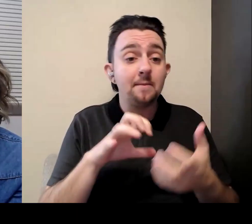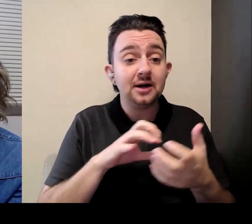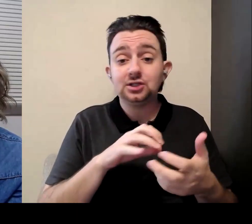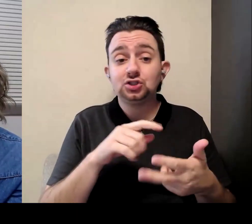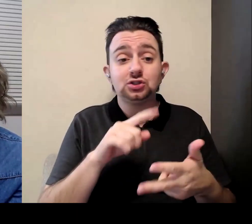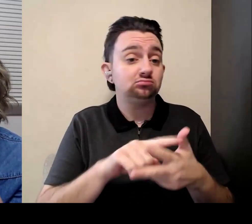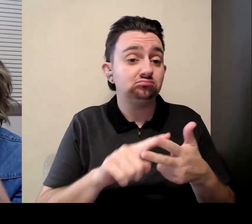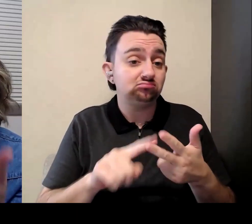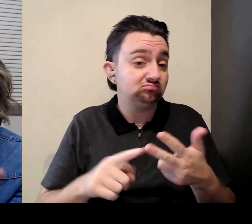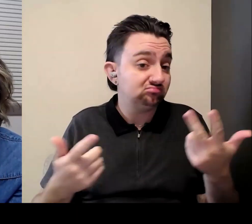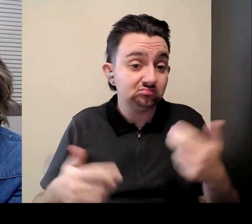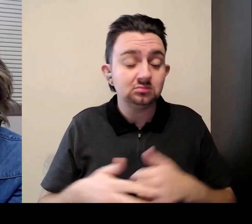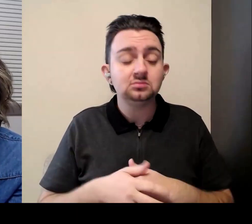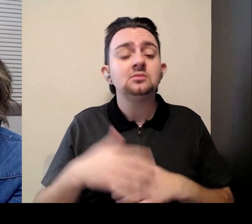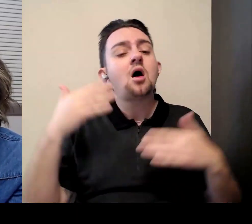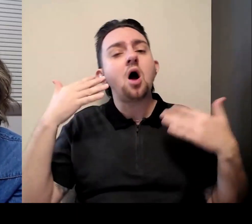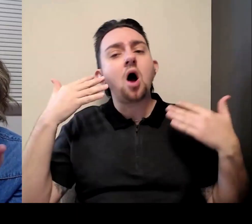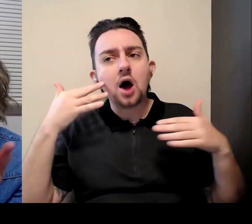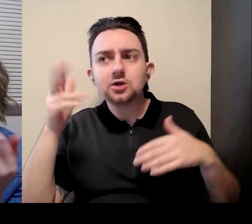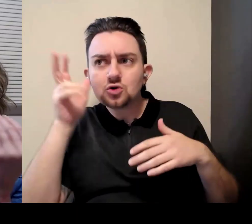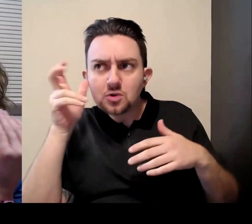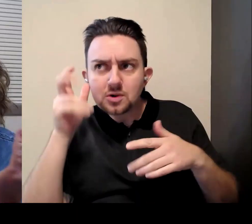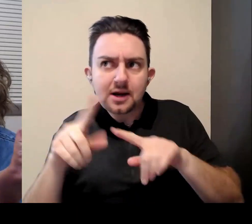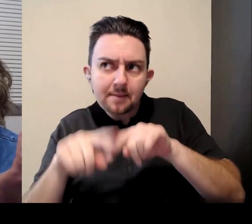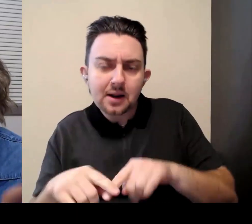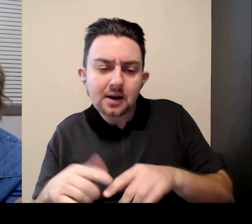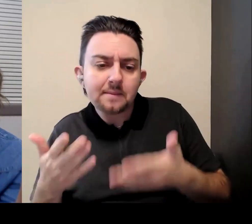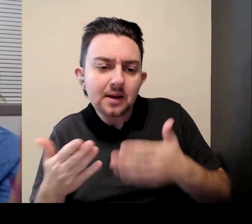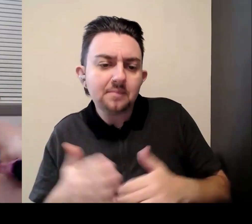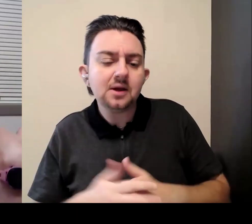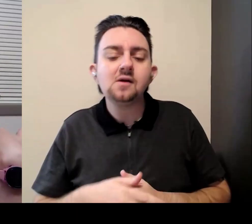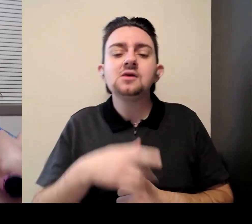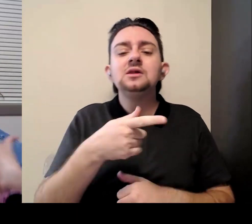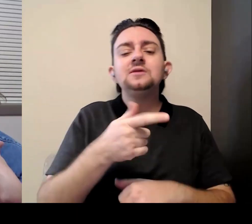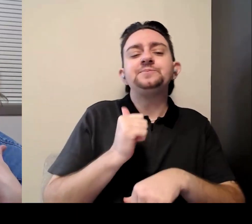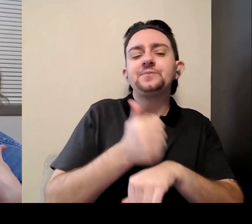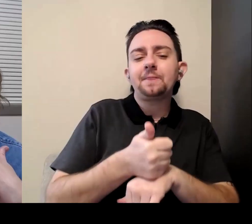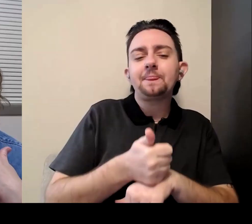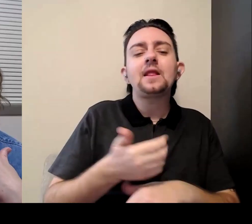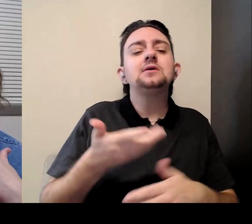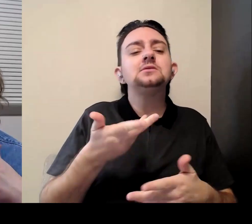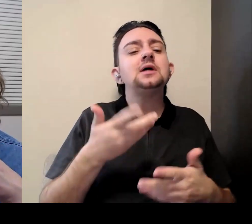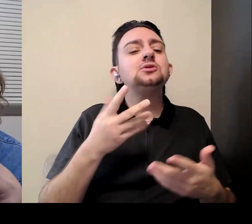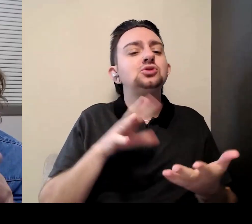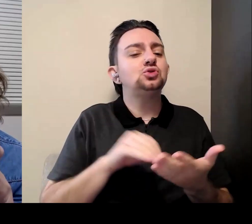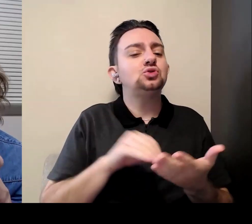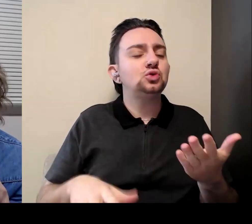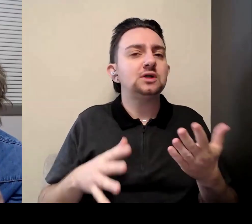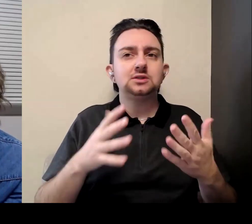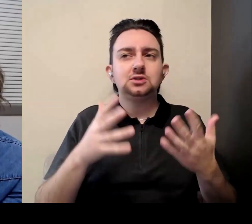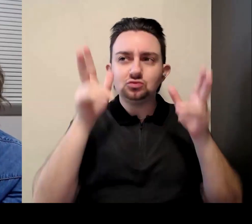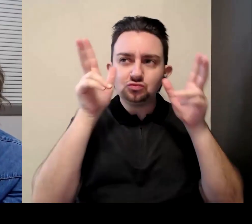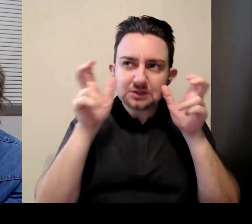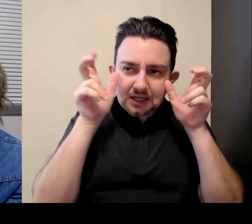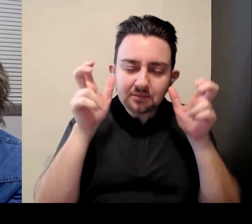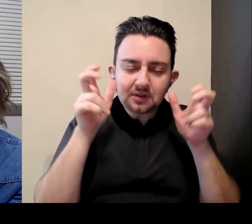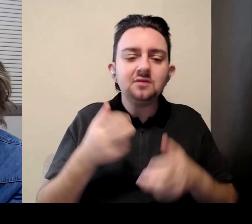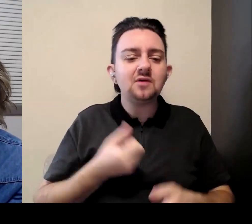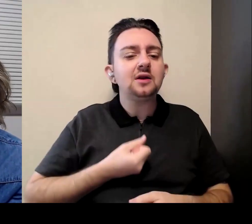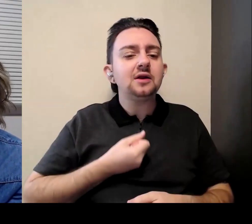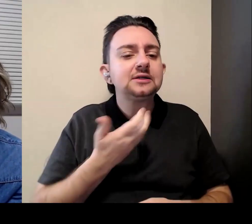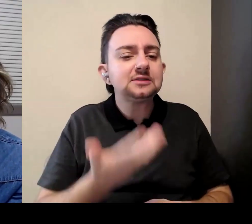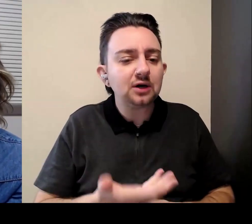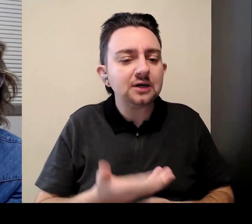And then really establish the students both receptive, what's coming in and expressive or output communication modalities.